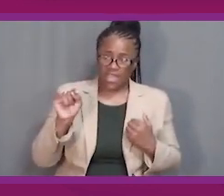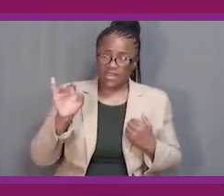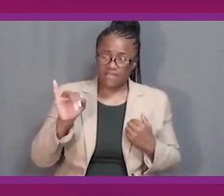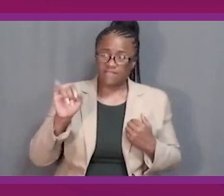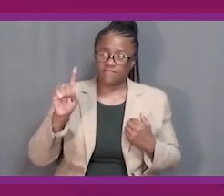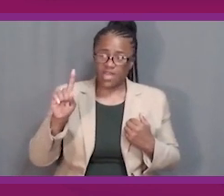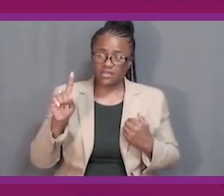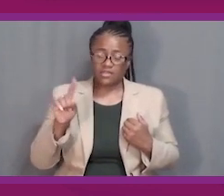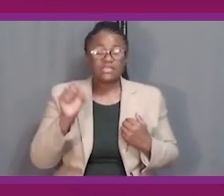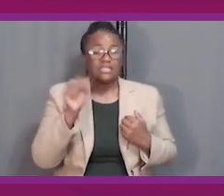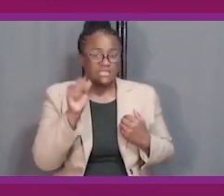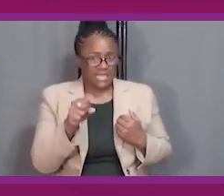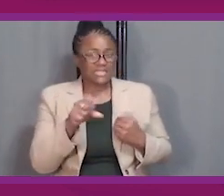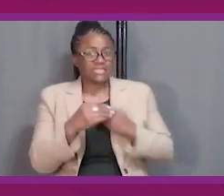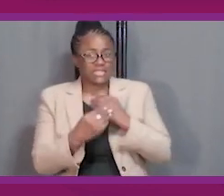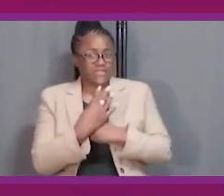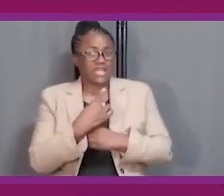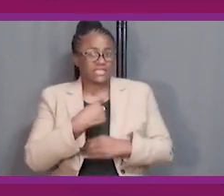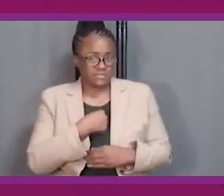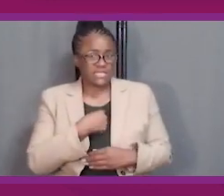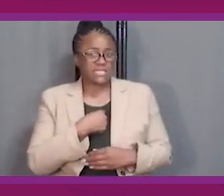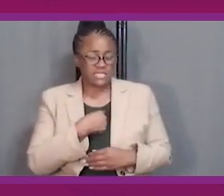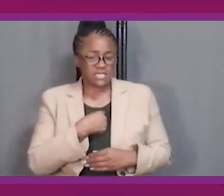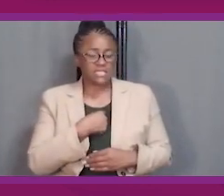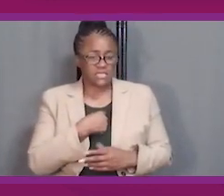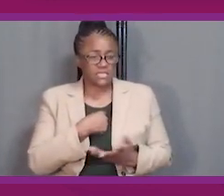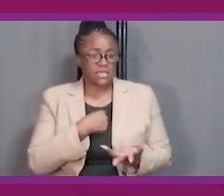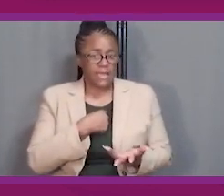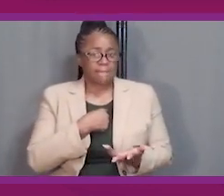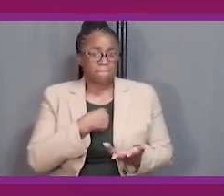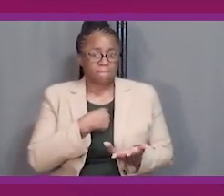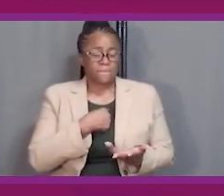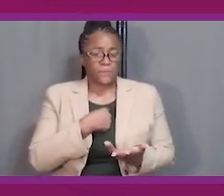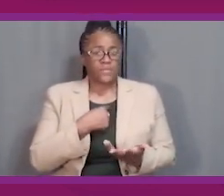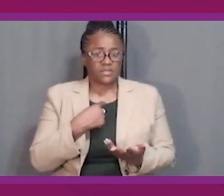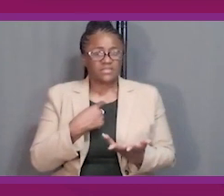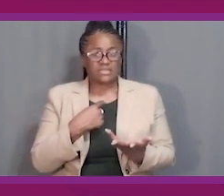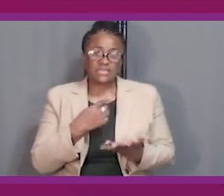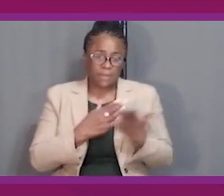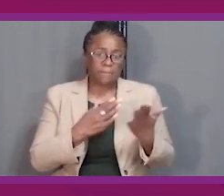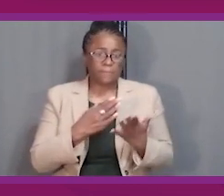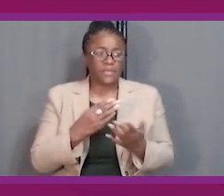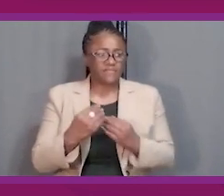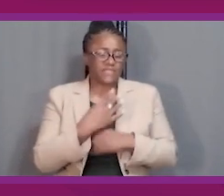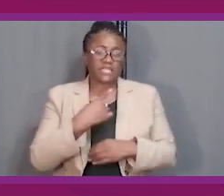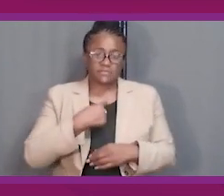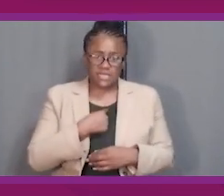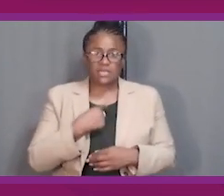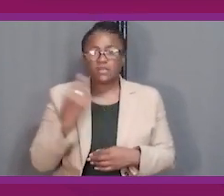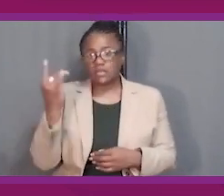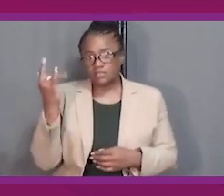to some extent. It does affect me because I keep on wondering how other countries,